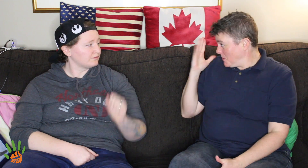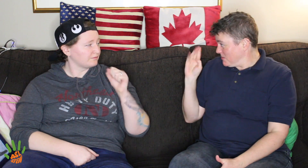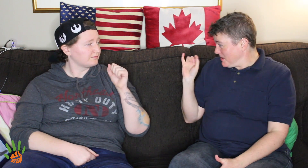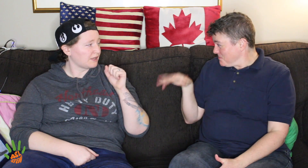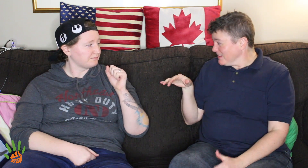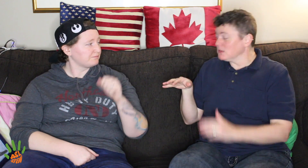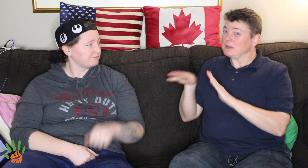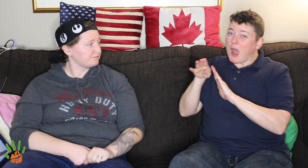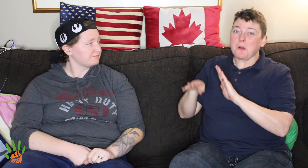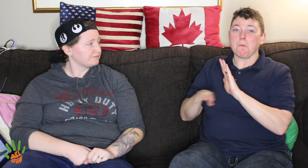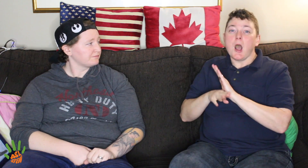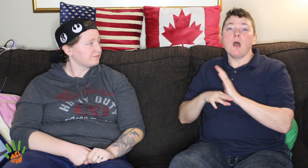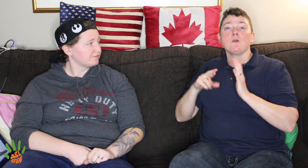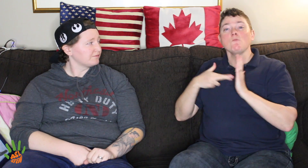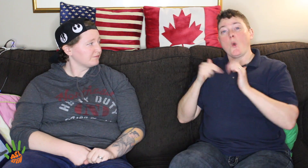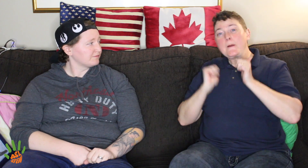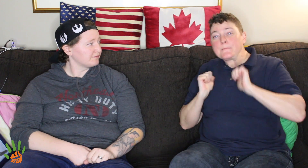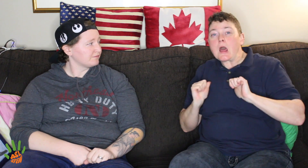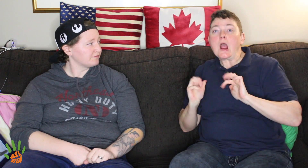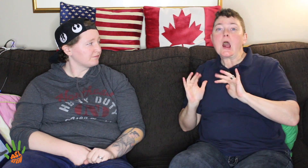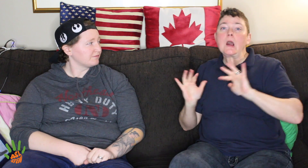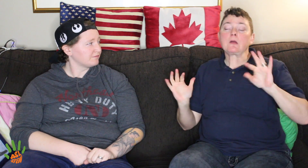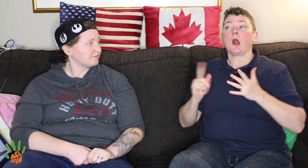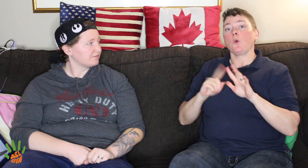Like SM, BDM, those type of things.